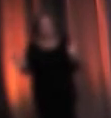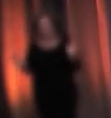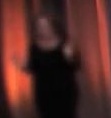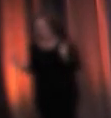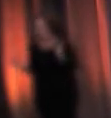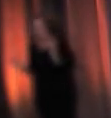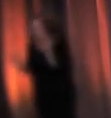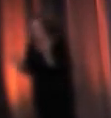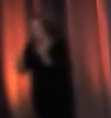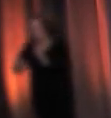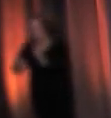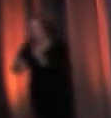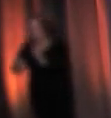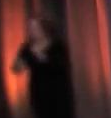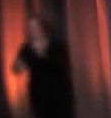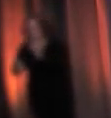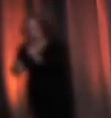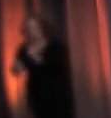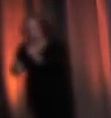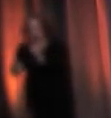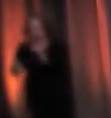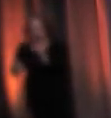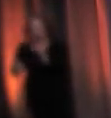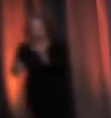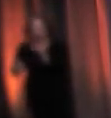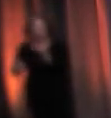want to say something I think there's always a need to